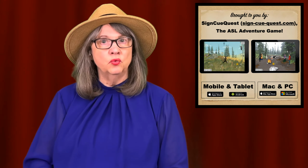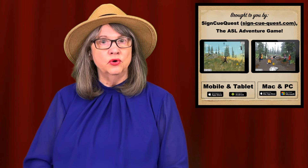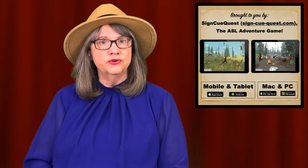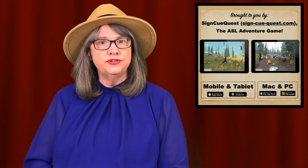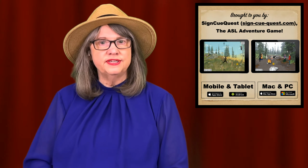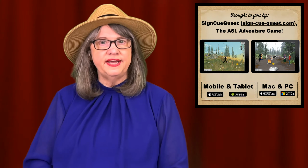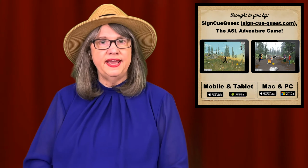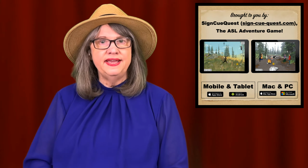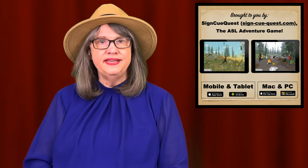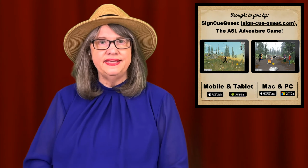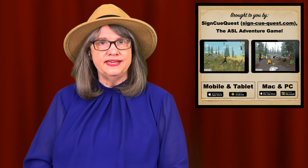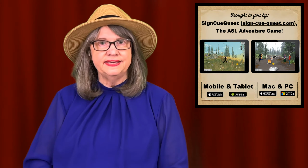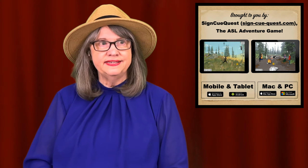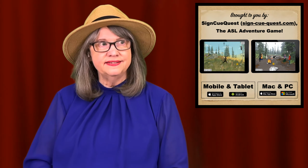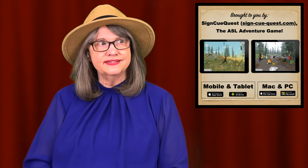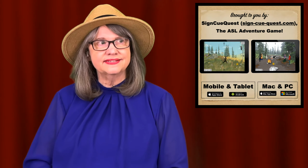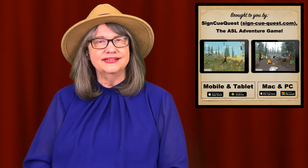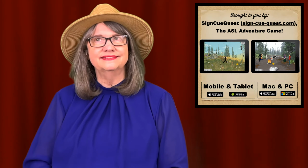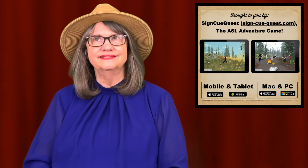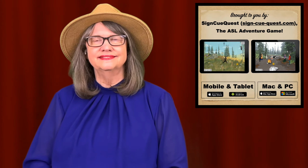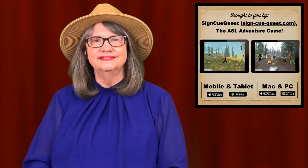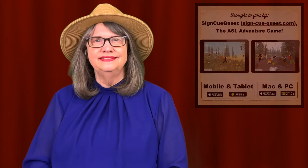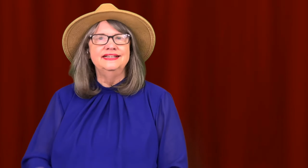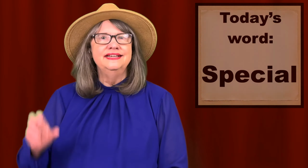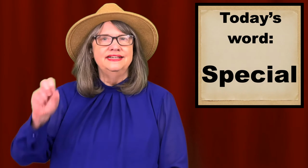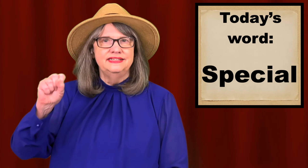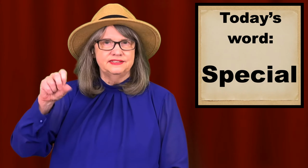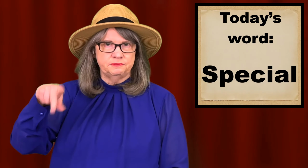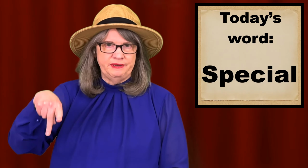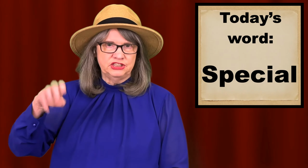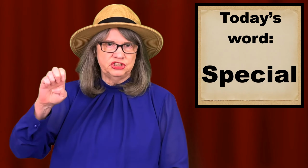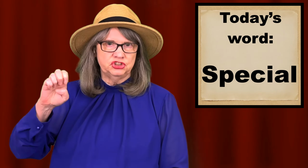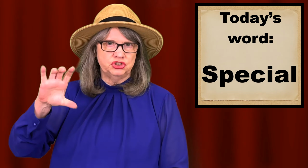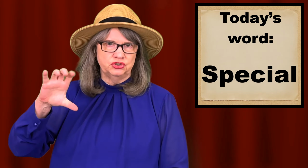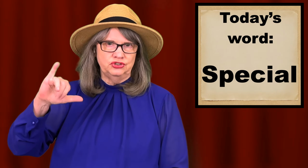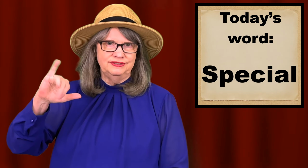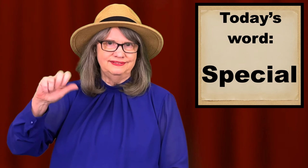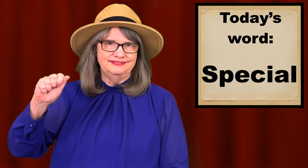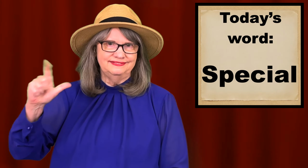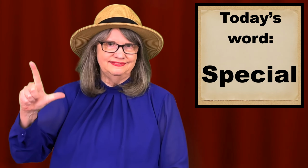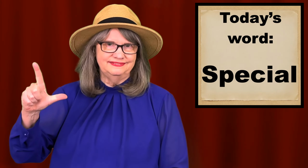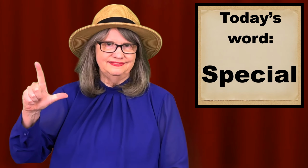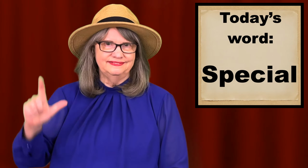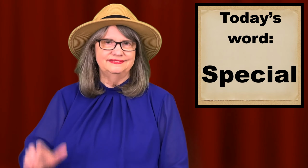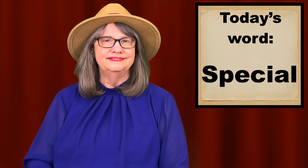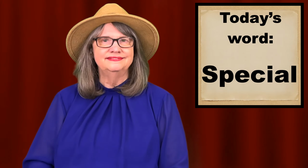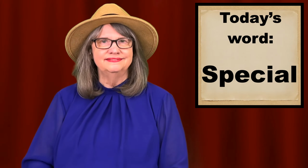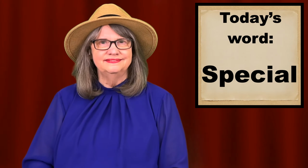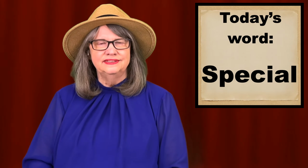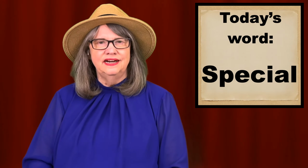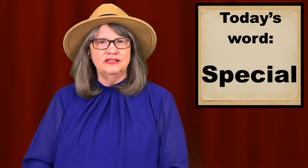Our word today is … SPECIAL.